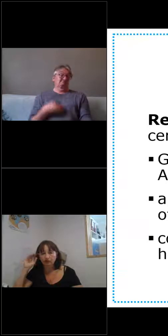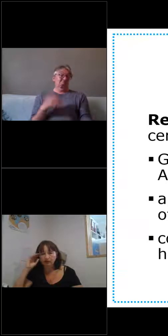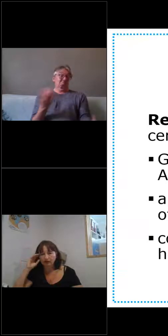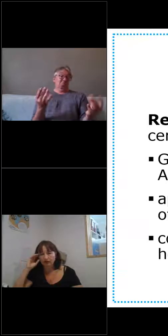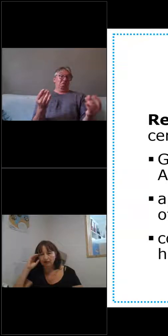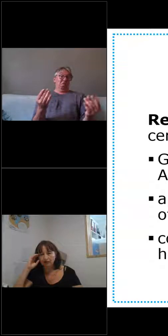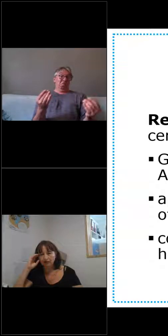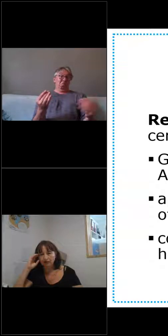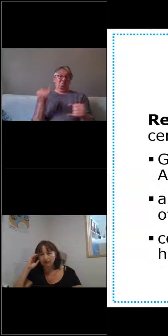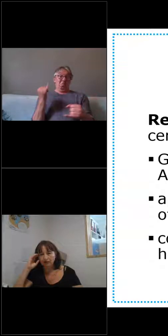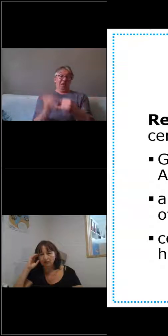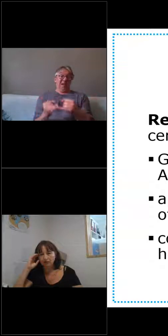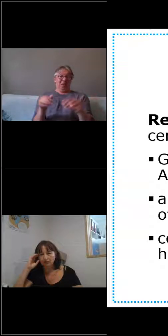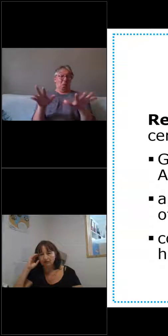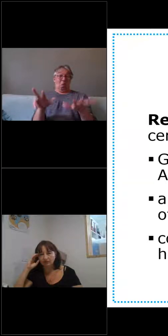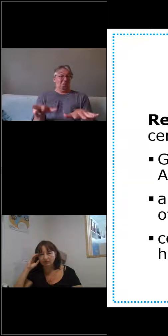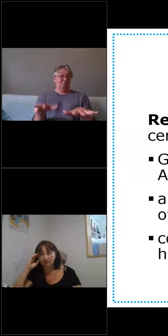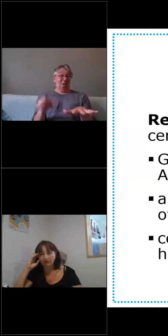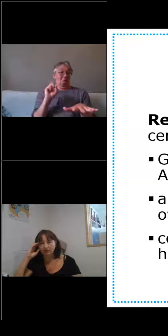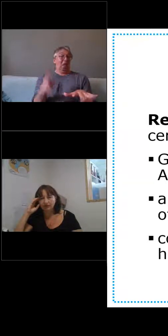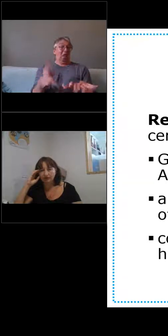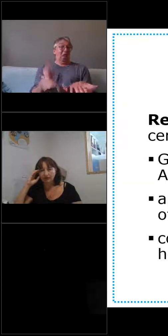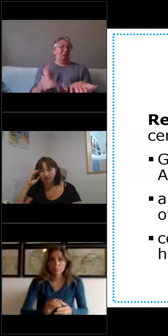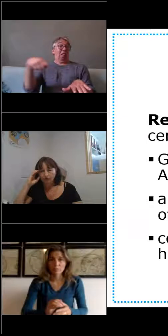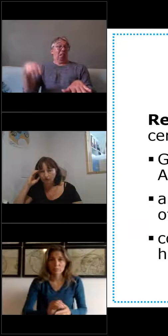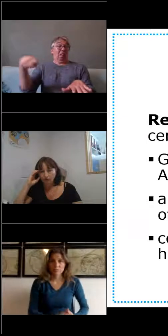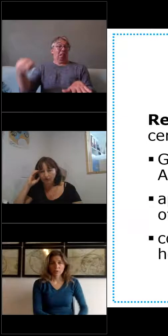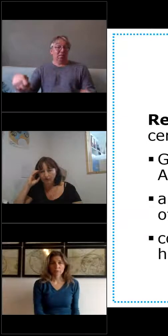Especially for the countries outside Europe.